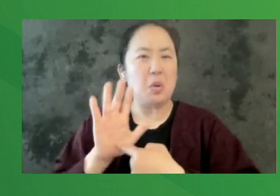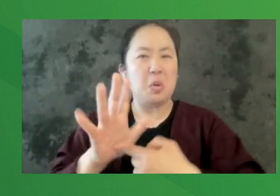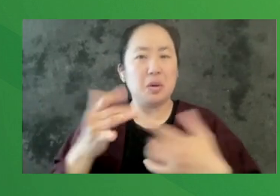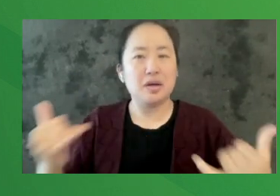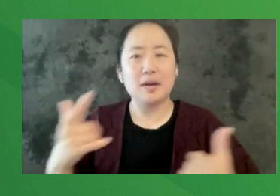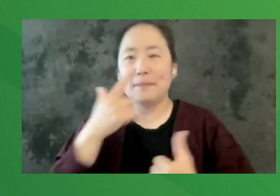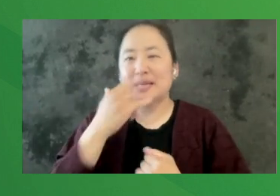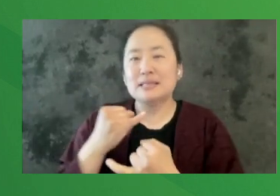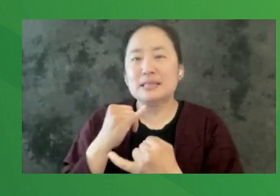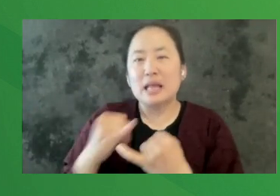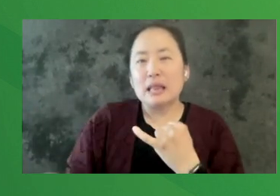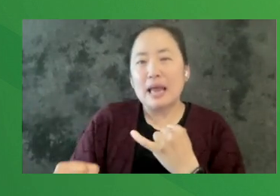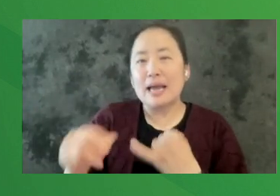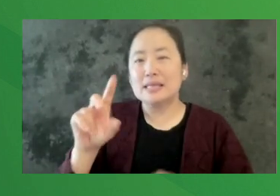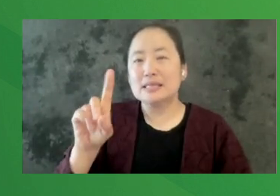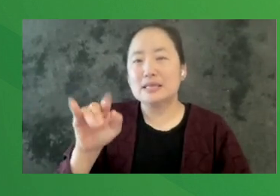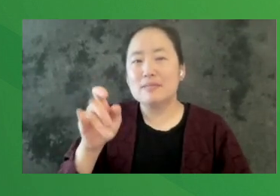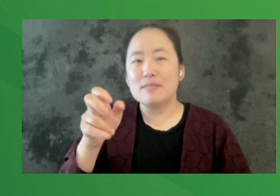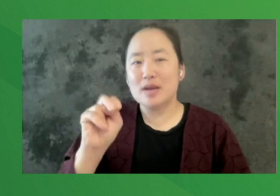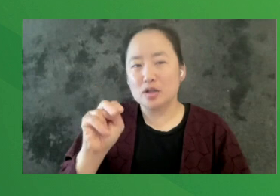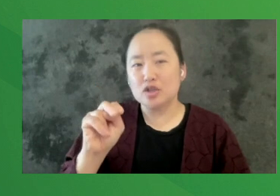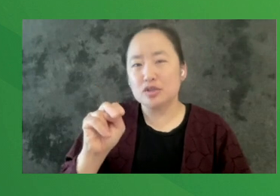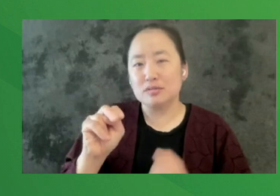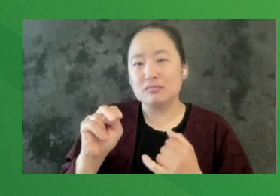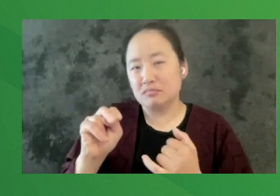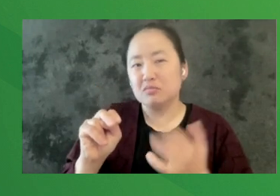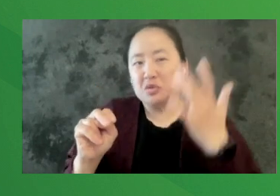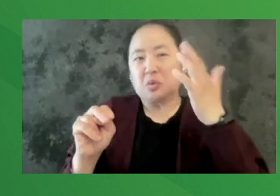This is why we're all here today. This is why we're talking about what